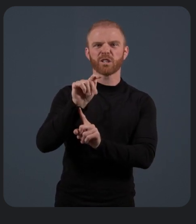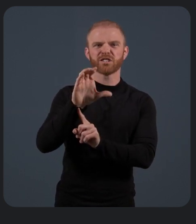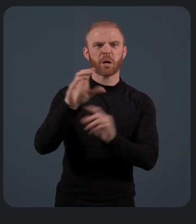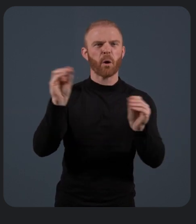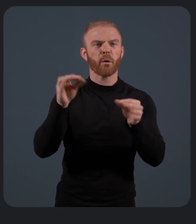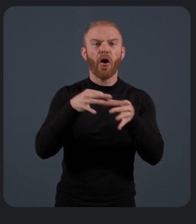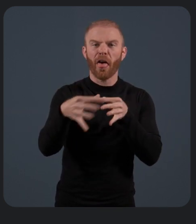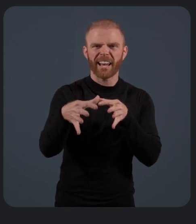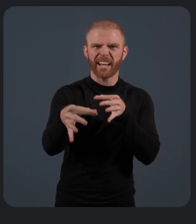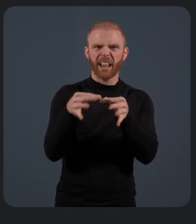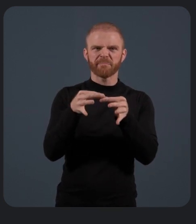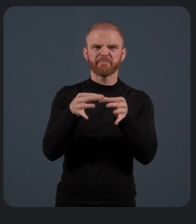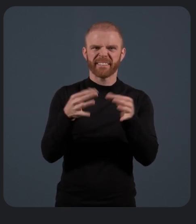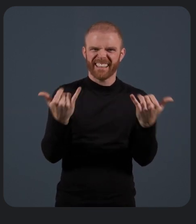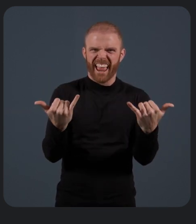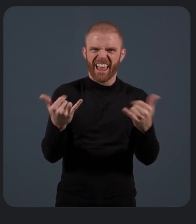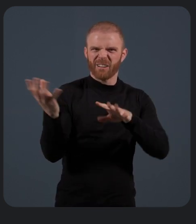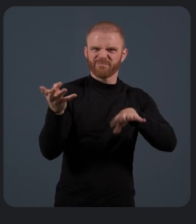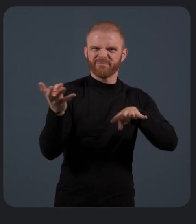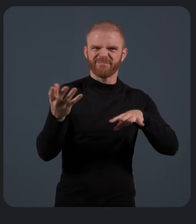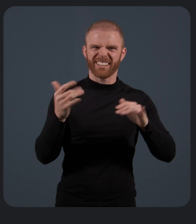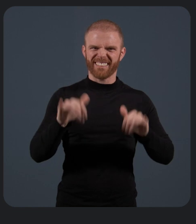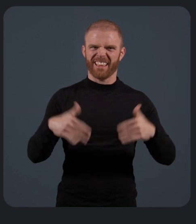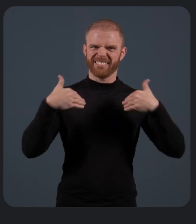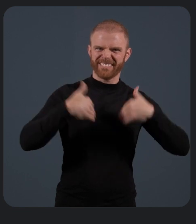between the physical device and Android Studio. Pretty cool.